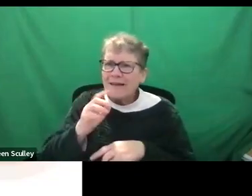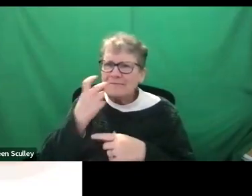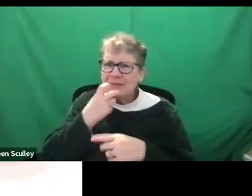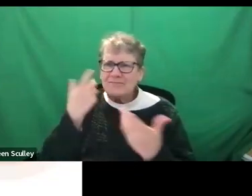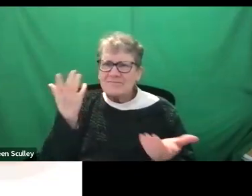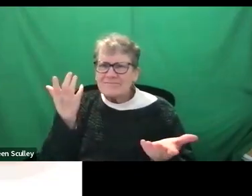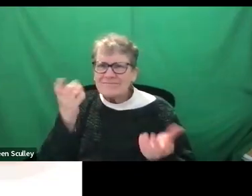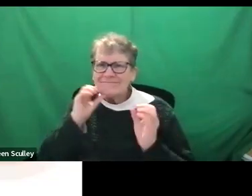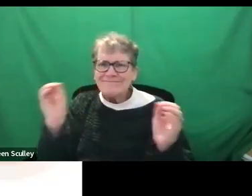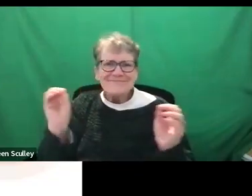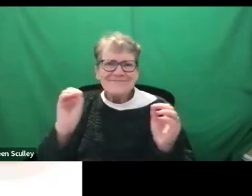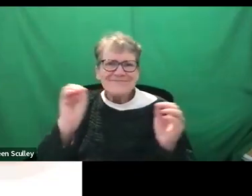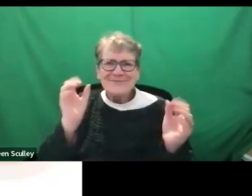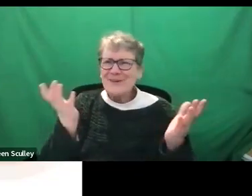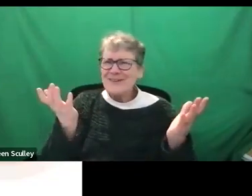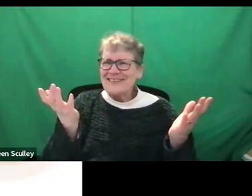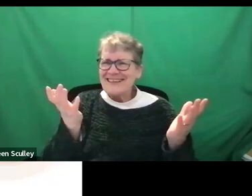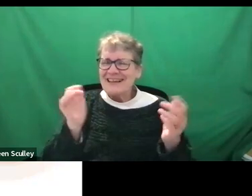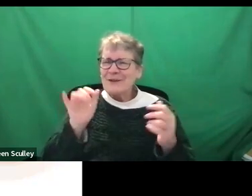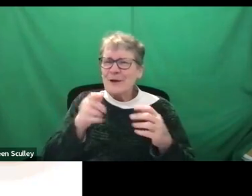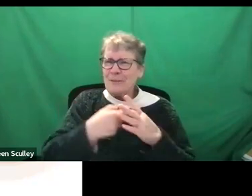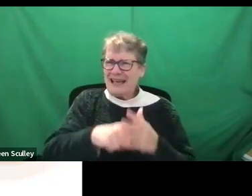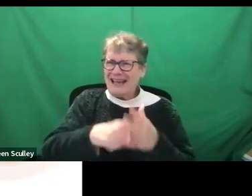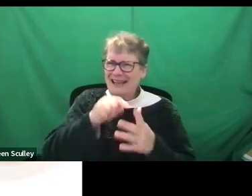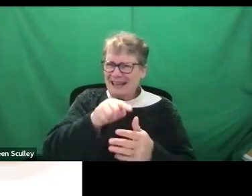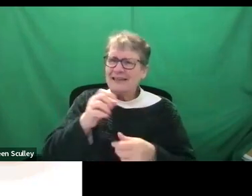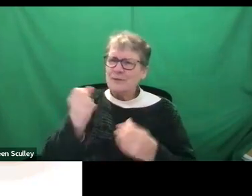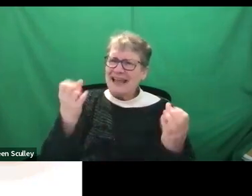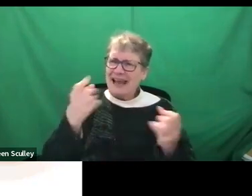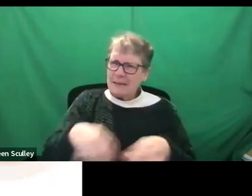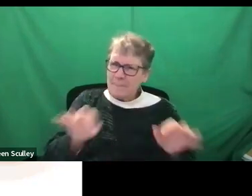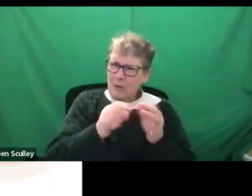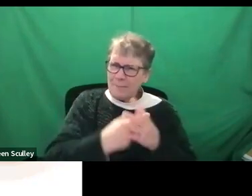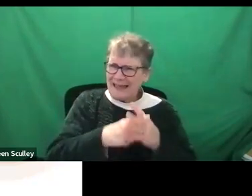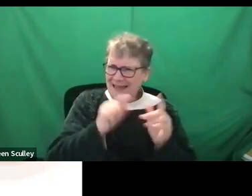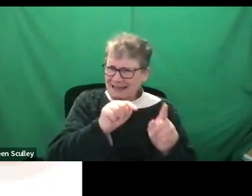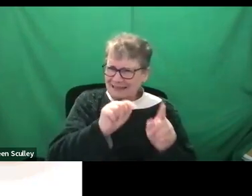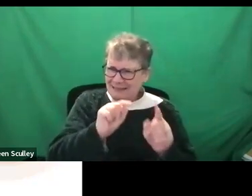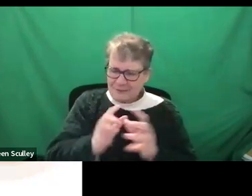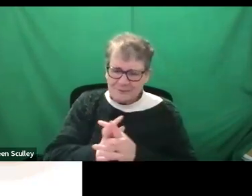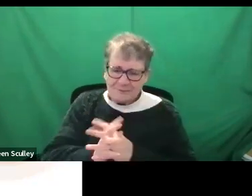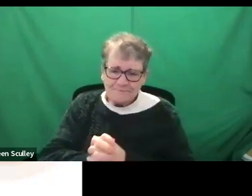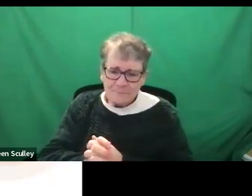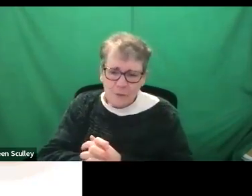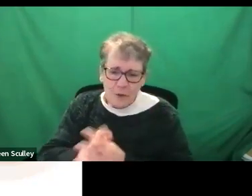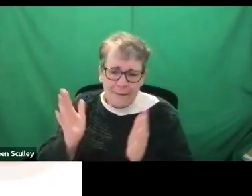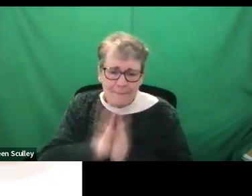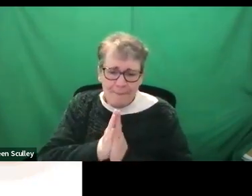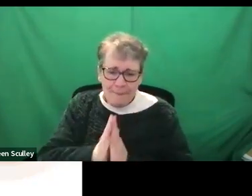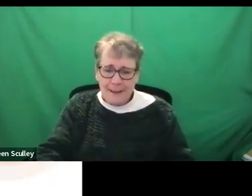If the infant can't hear, then speech does not stimulate, uh... acquisition of language.